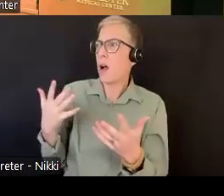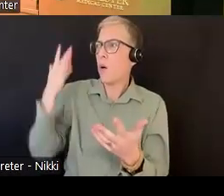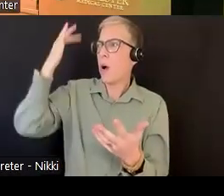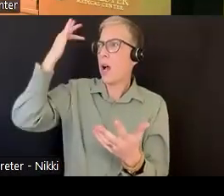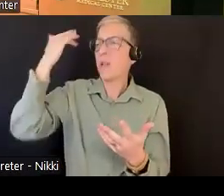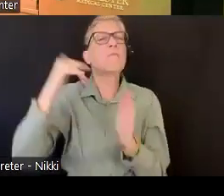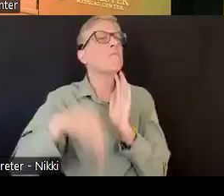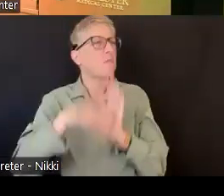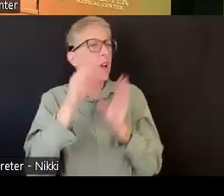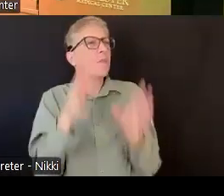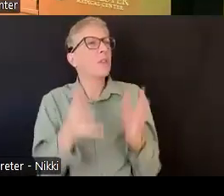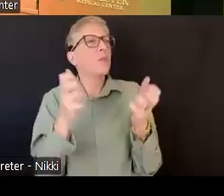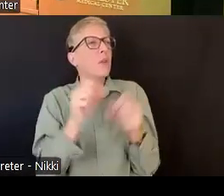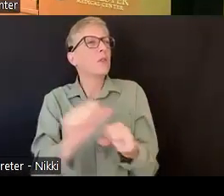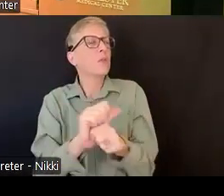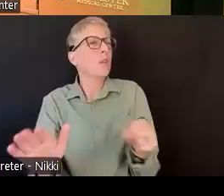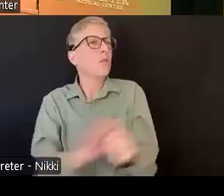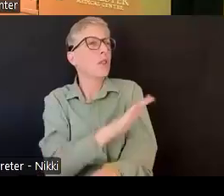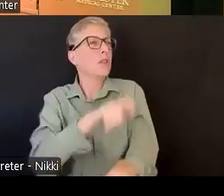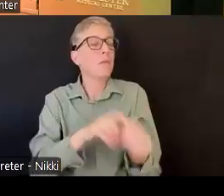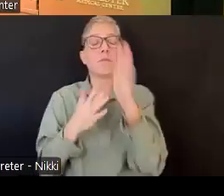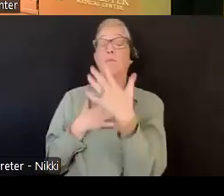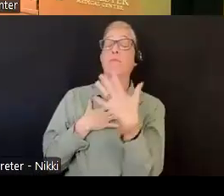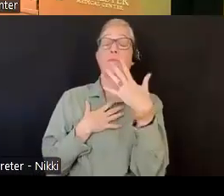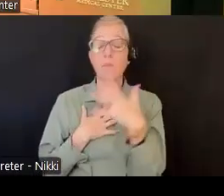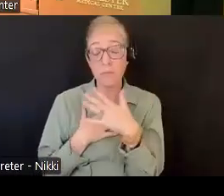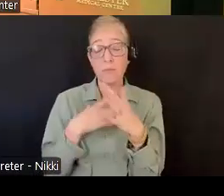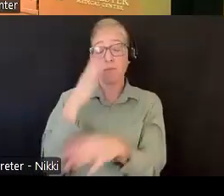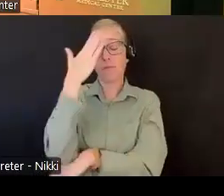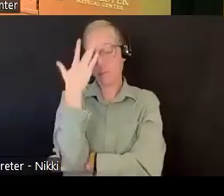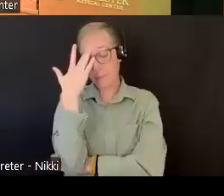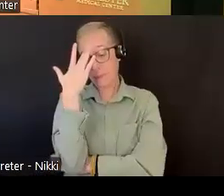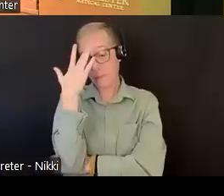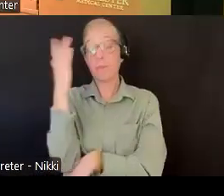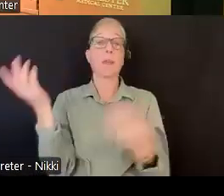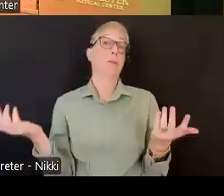man." And I was like, I couldn't swallow my pride and drive back to California at that point and